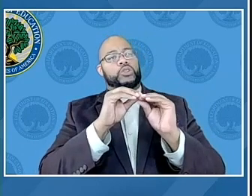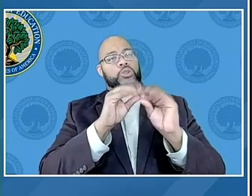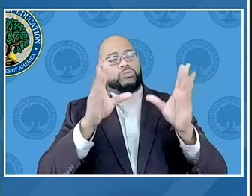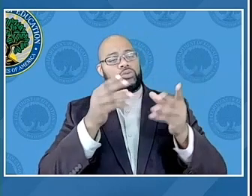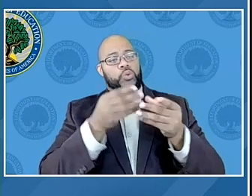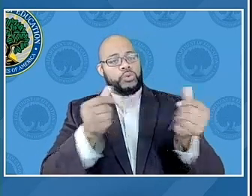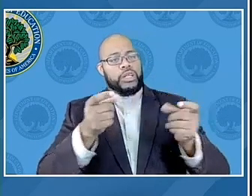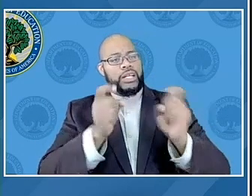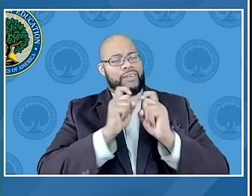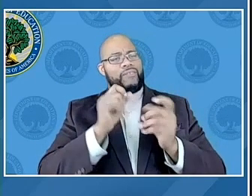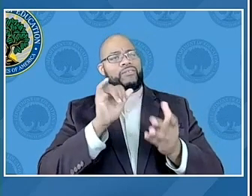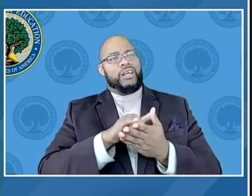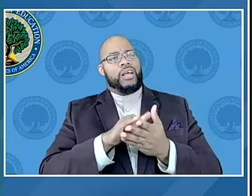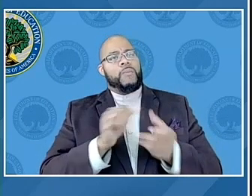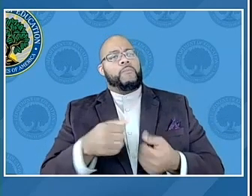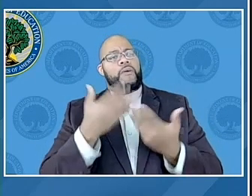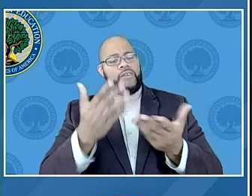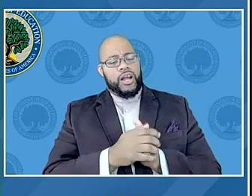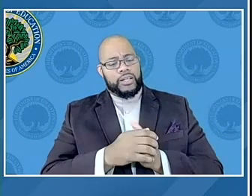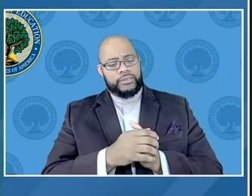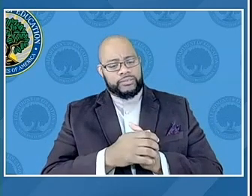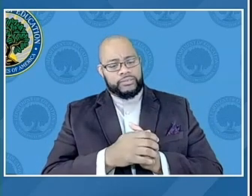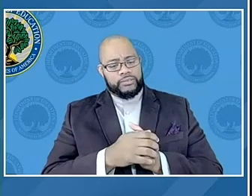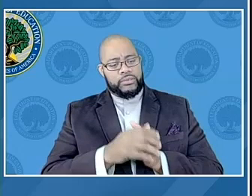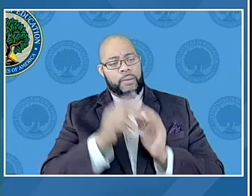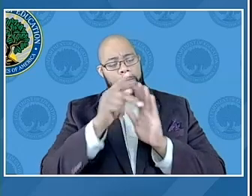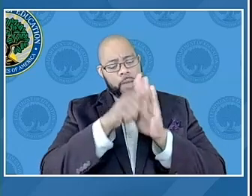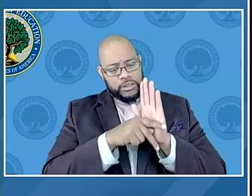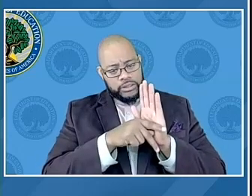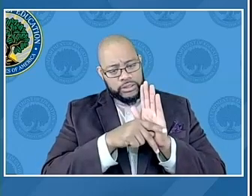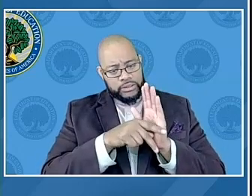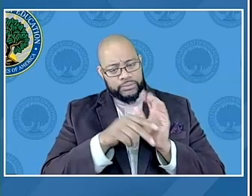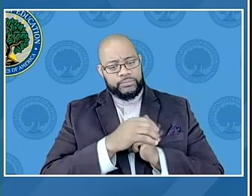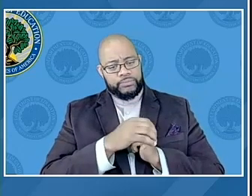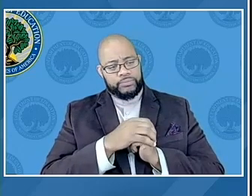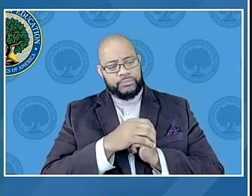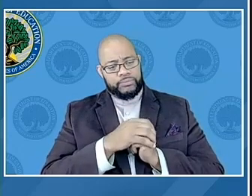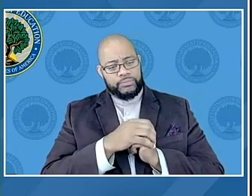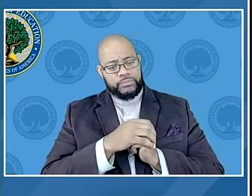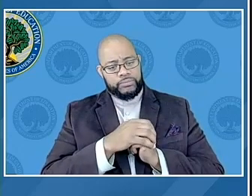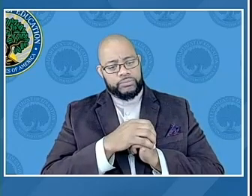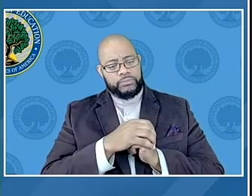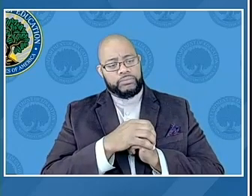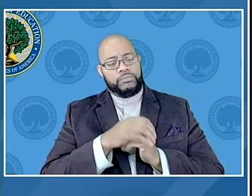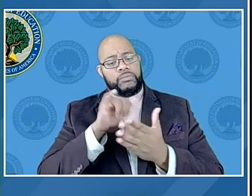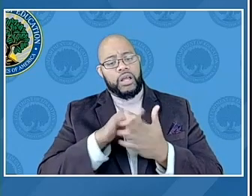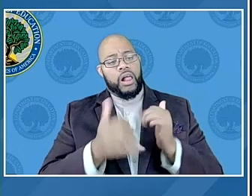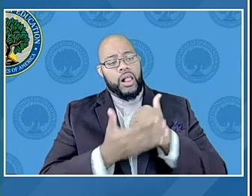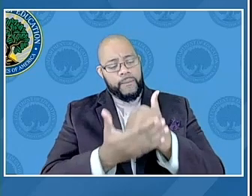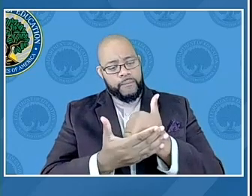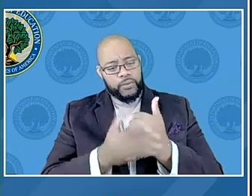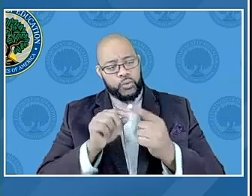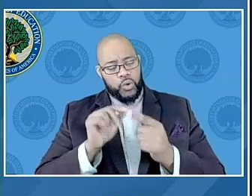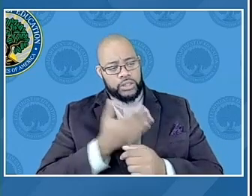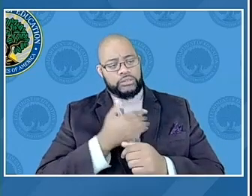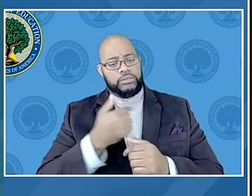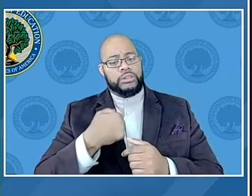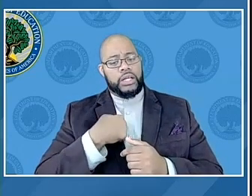that provides policies, that are helpful to us. I am a nurse for the past 14 years